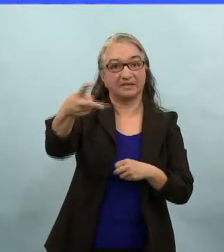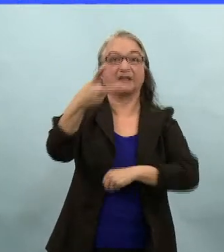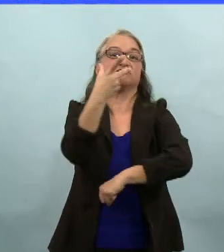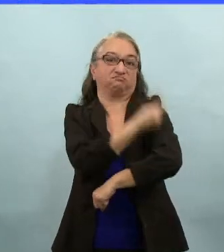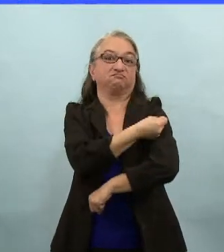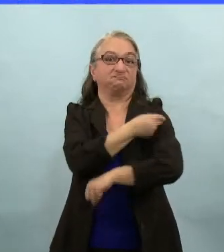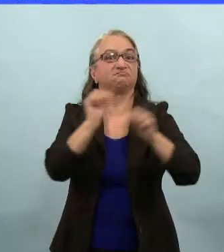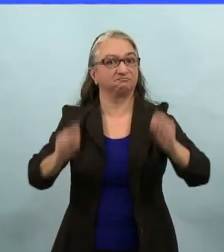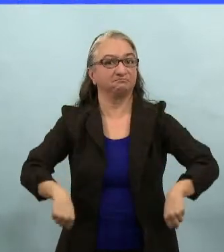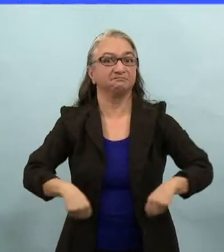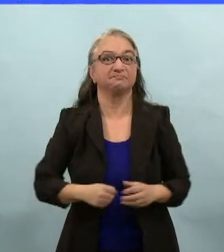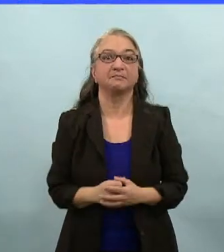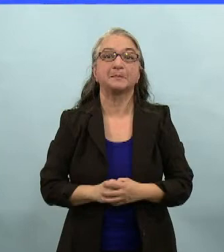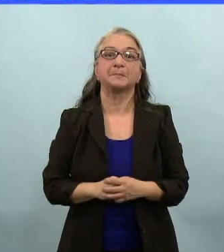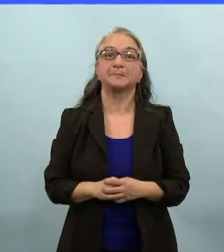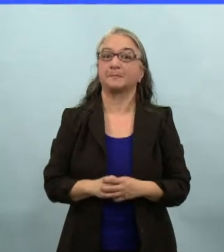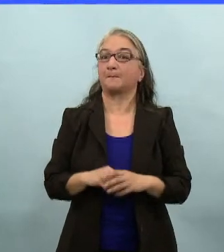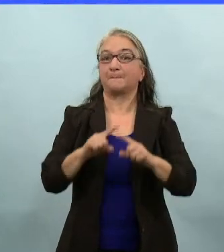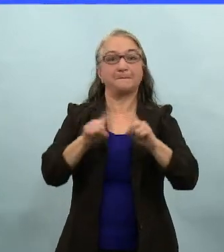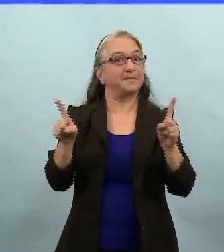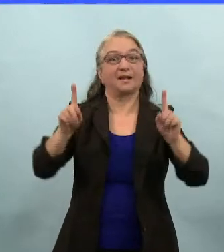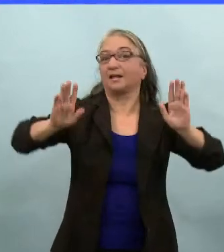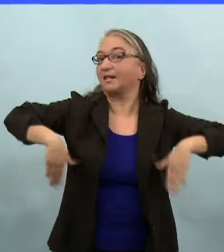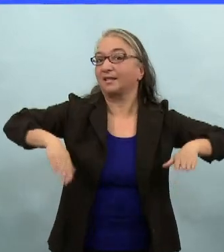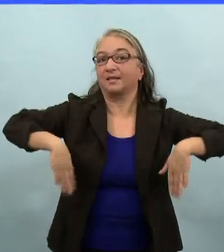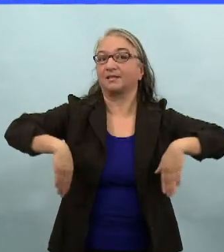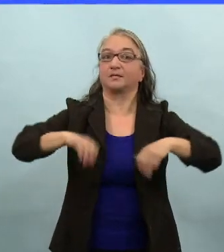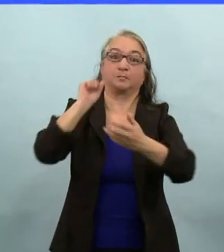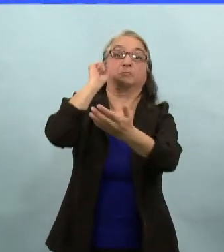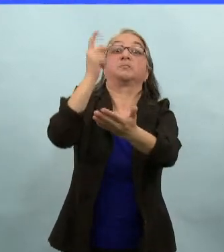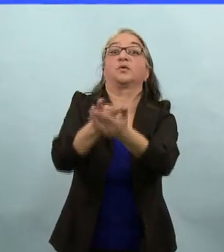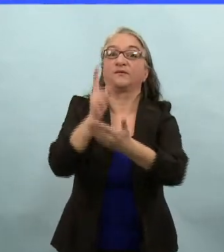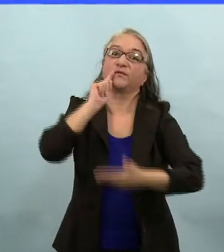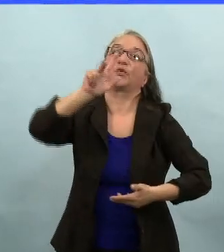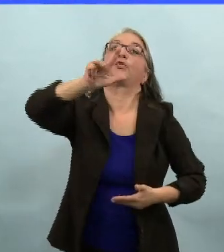but we have not yet received guidance on third doses for youth in this age group